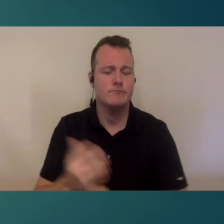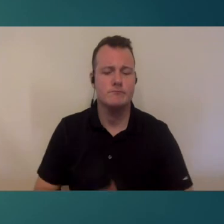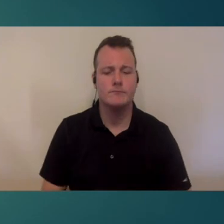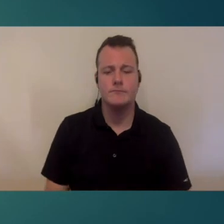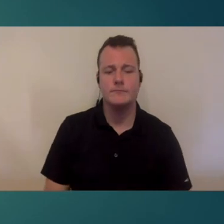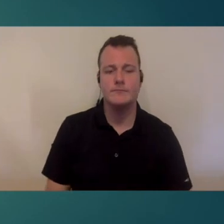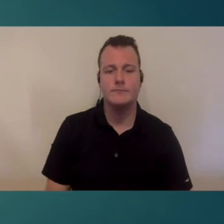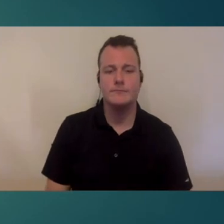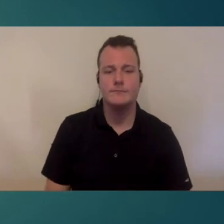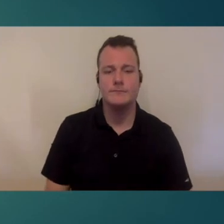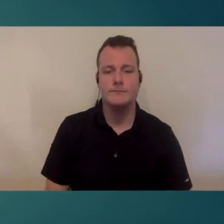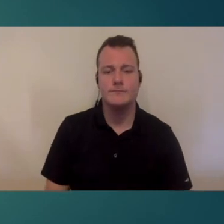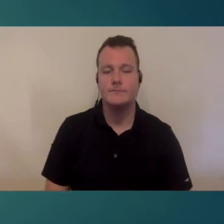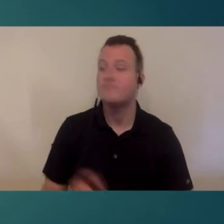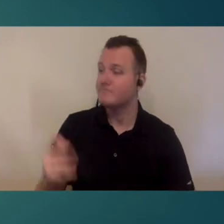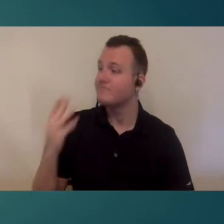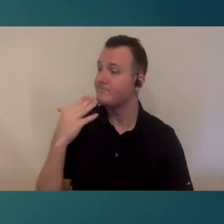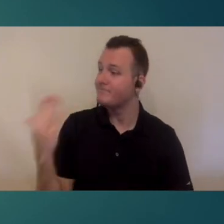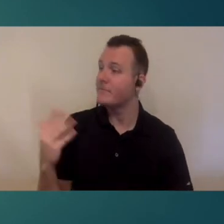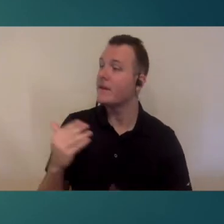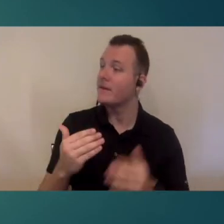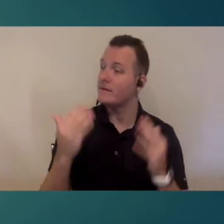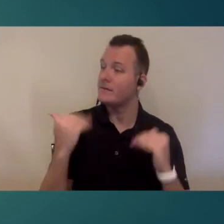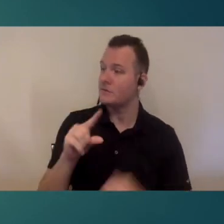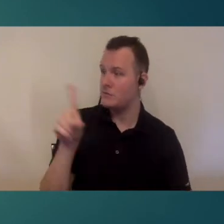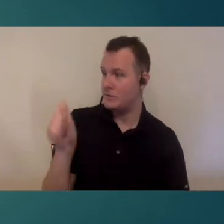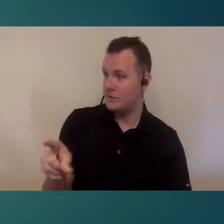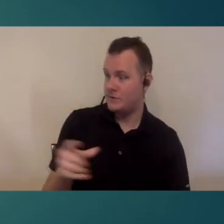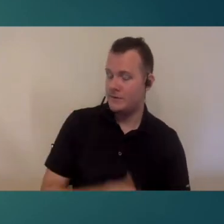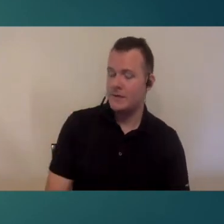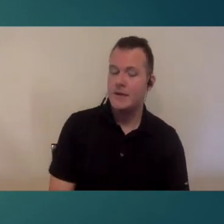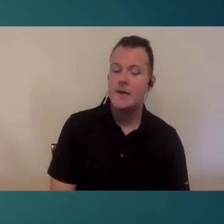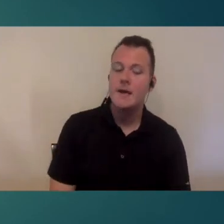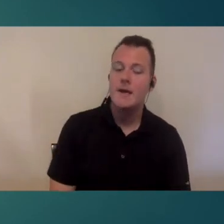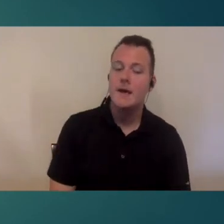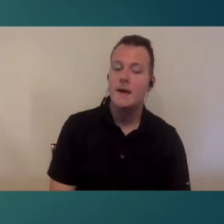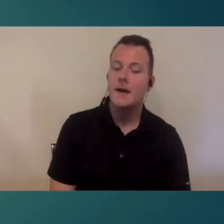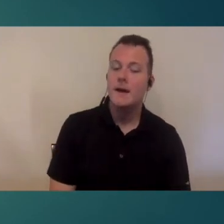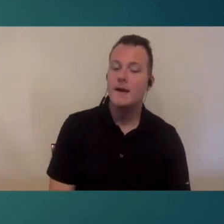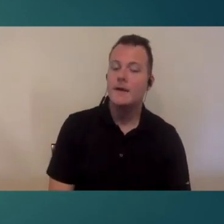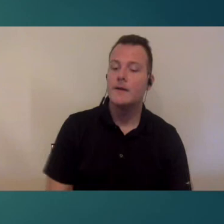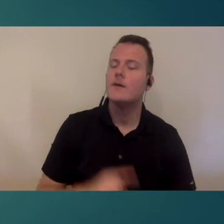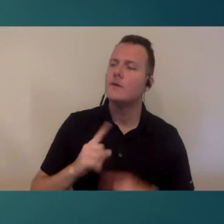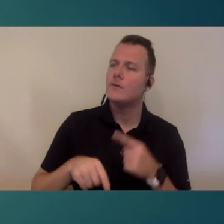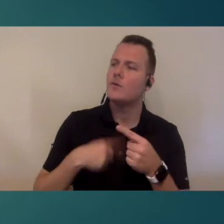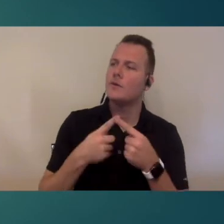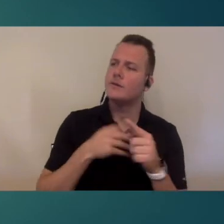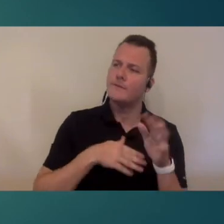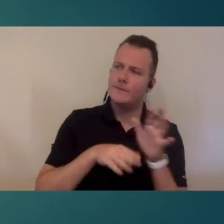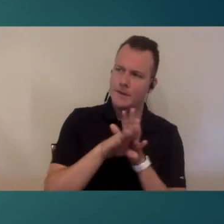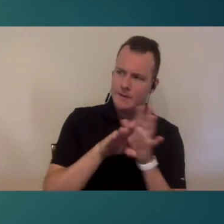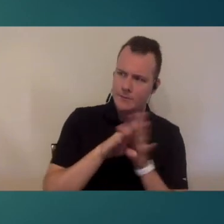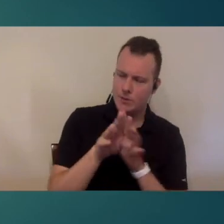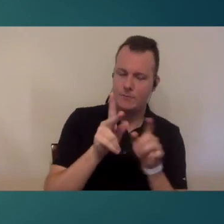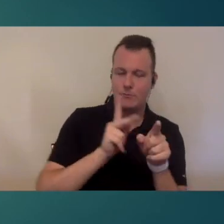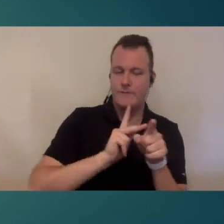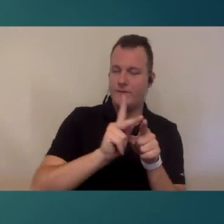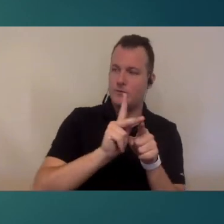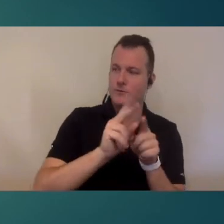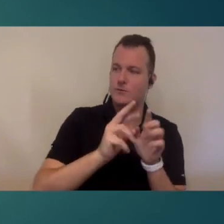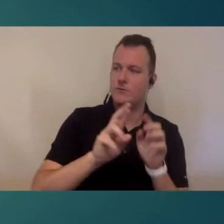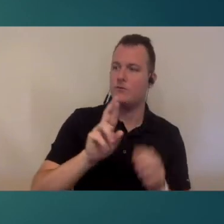Thank you. The next question is: when developing professional references,